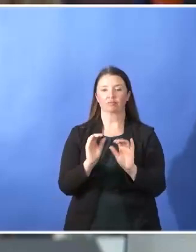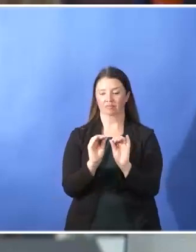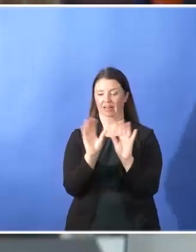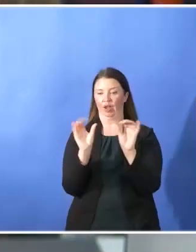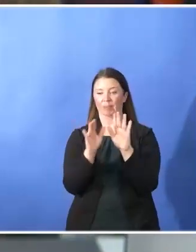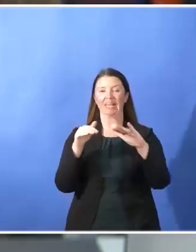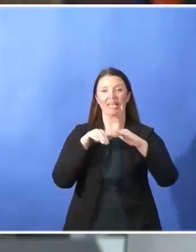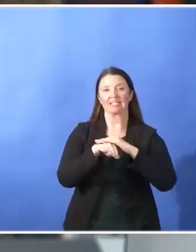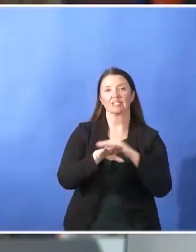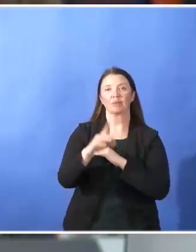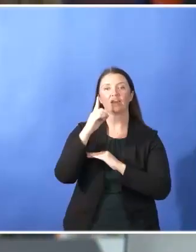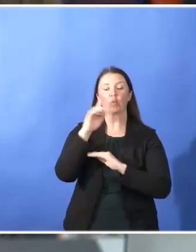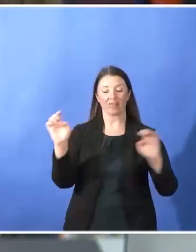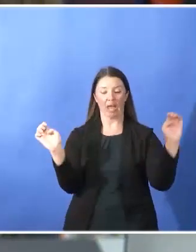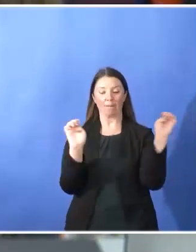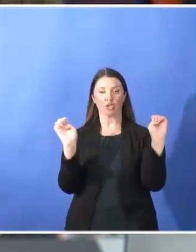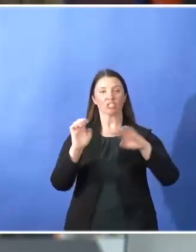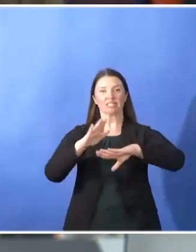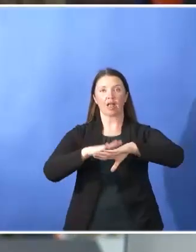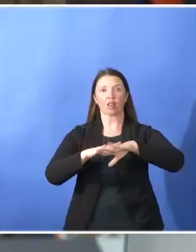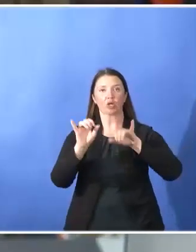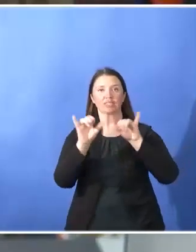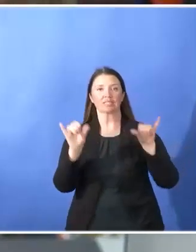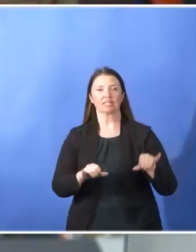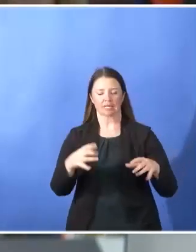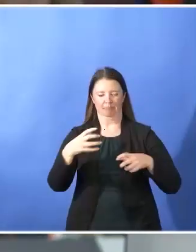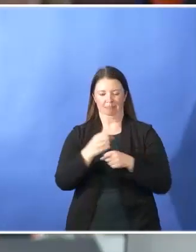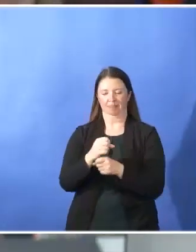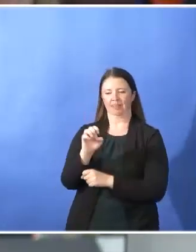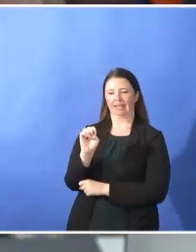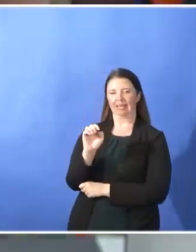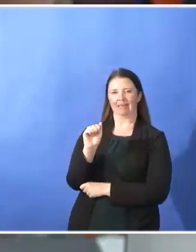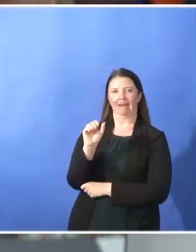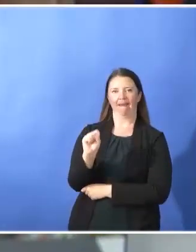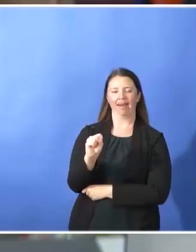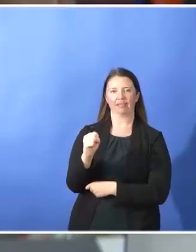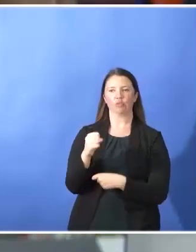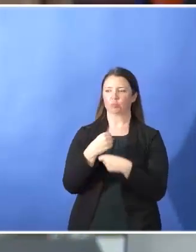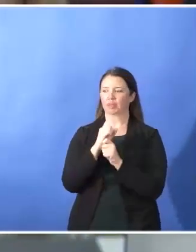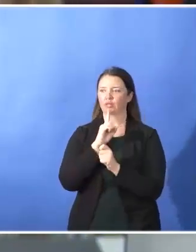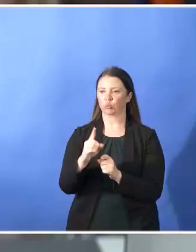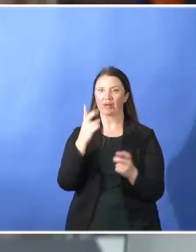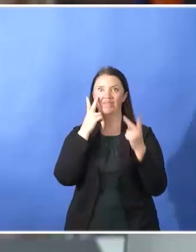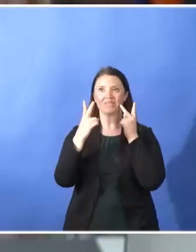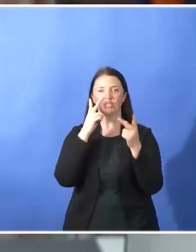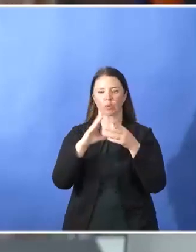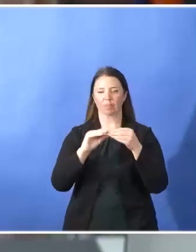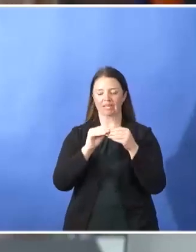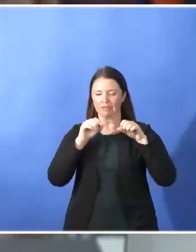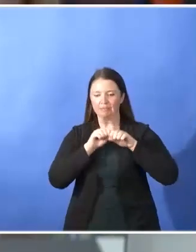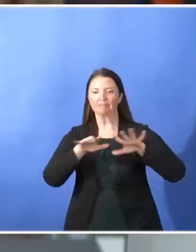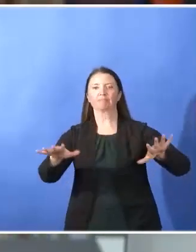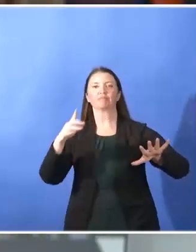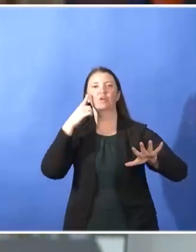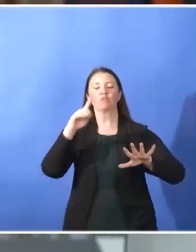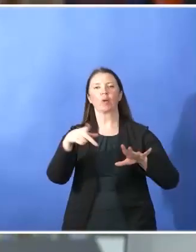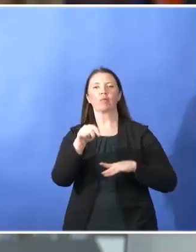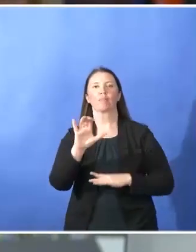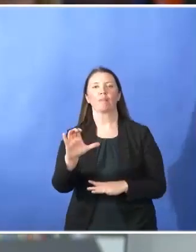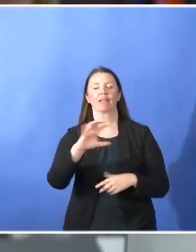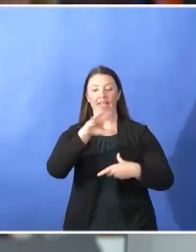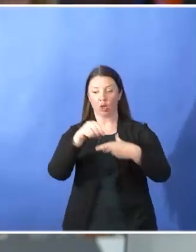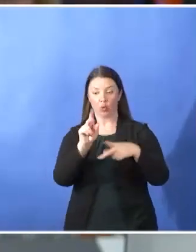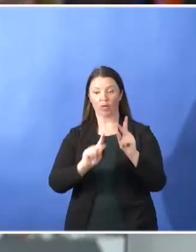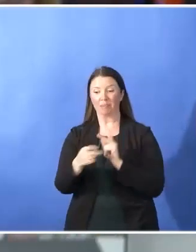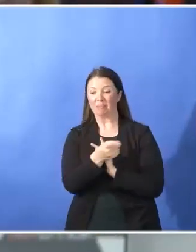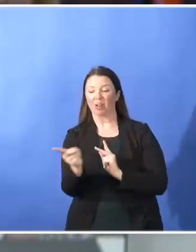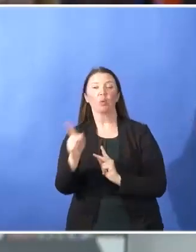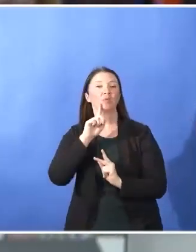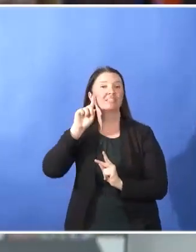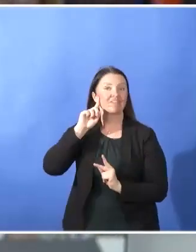EMERGENCY ALERT SYSTEM, EAS, VISUAL MESSAGES TO THE PUBLIC